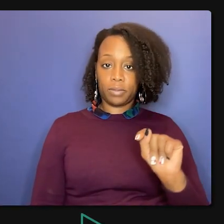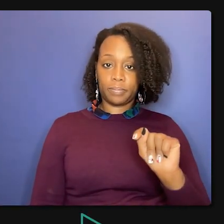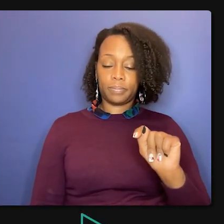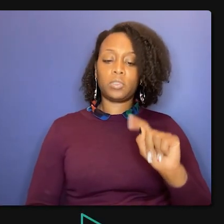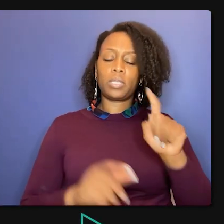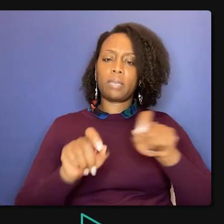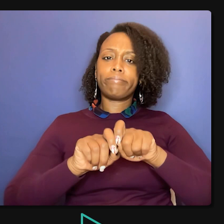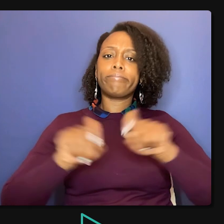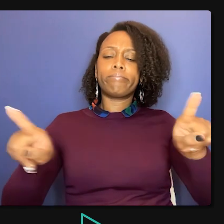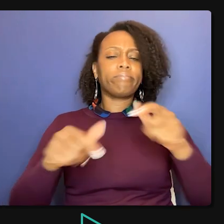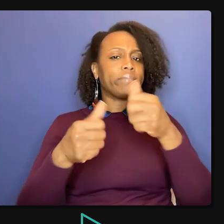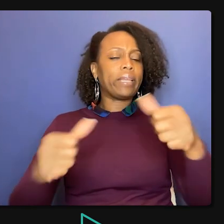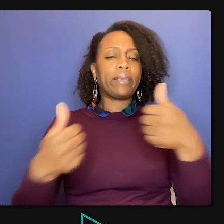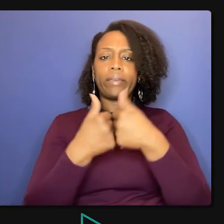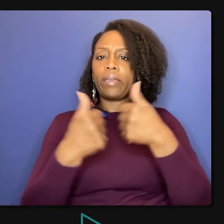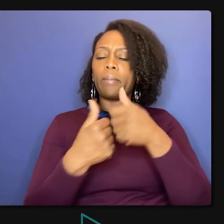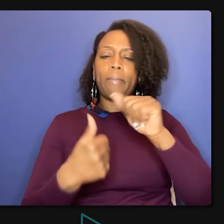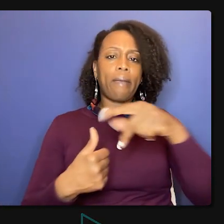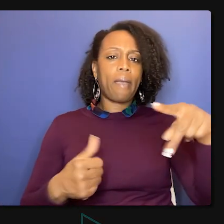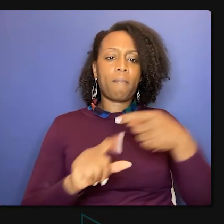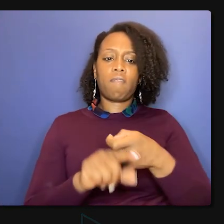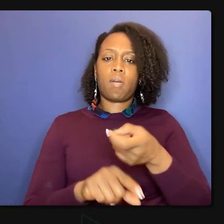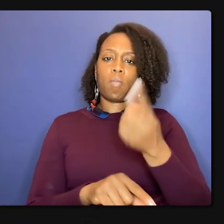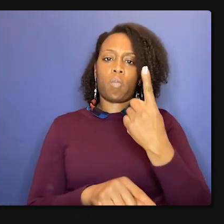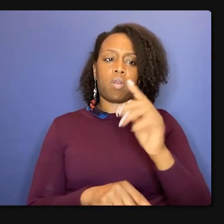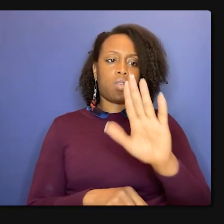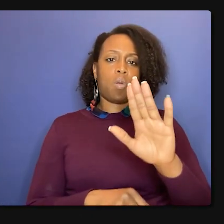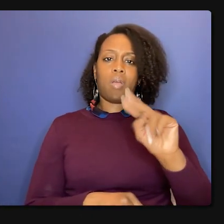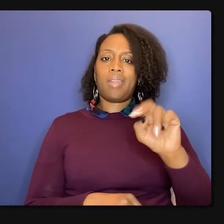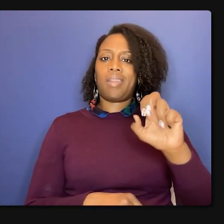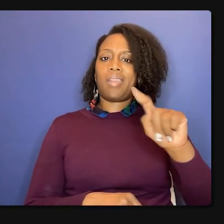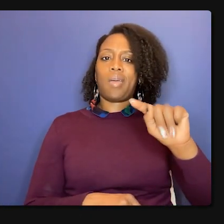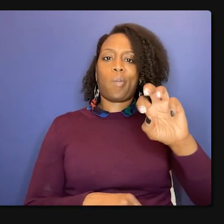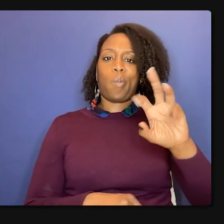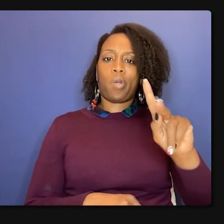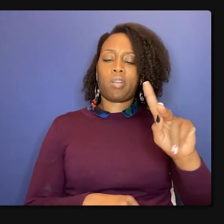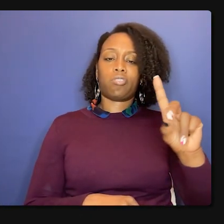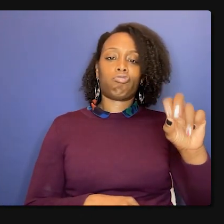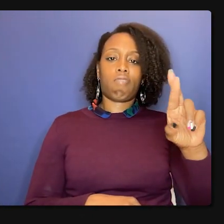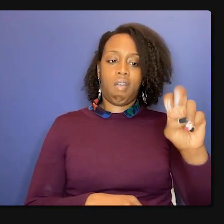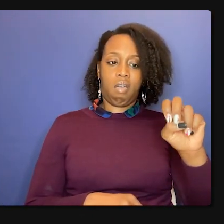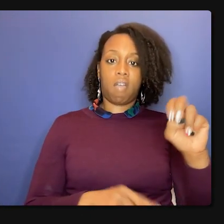where you can deploy any game or app from one of your network drives to the console.